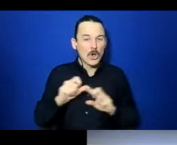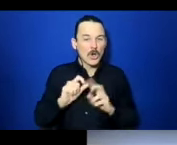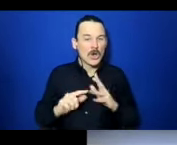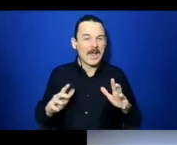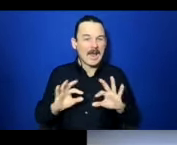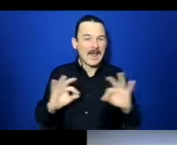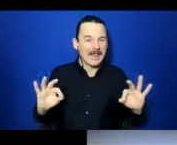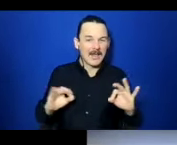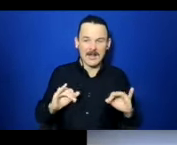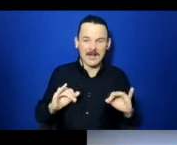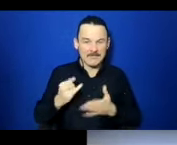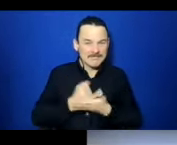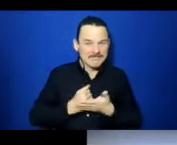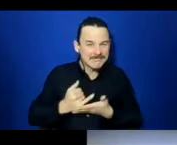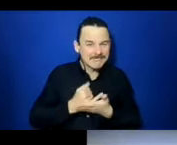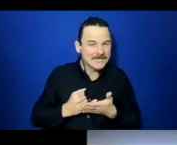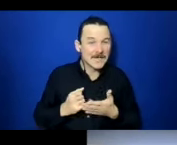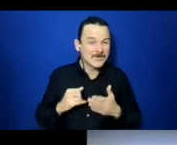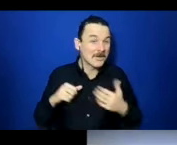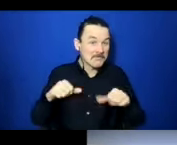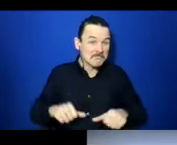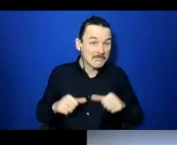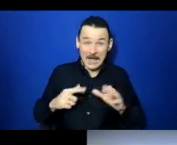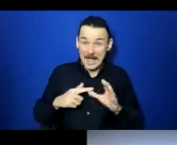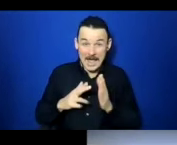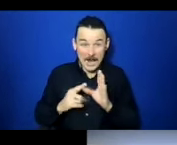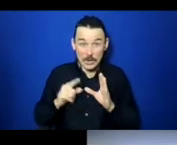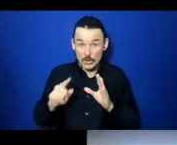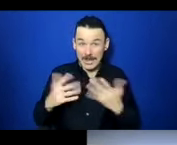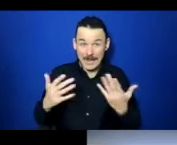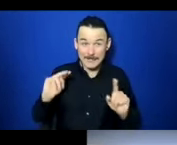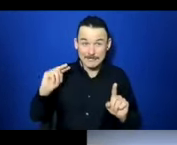if you've got any kind of pushback against that, because obviously your technology is a little bit